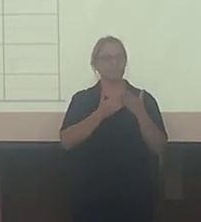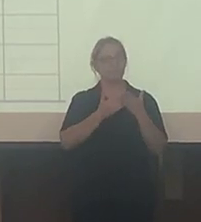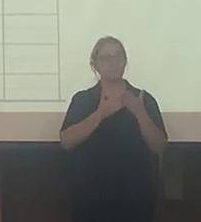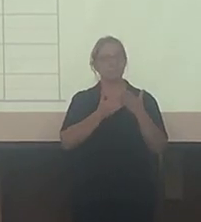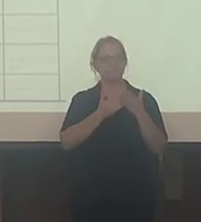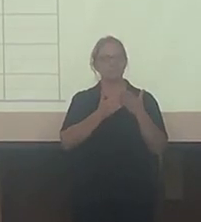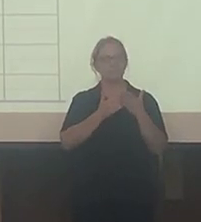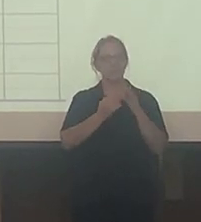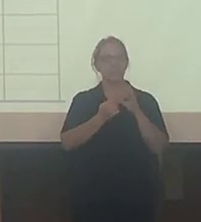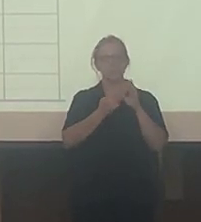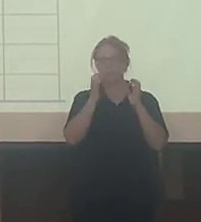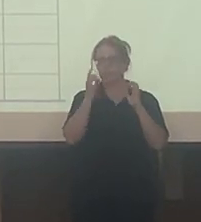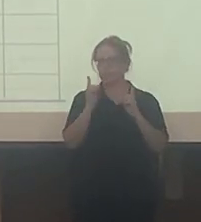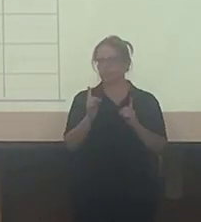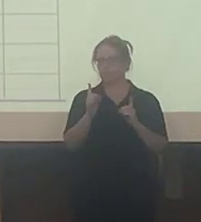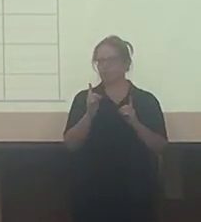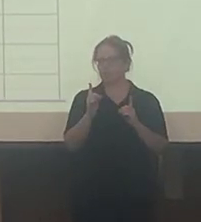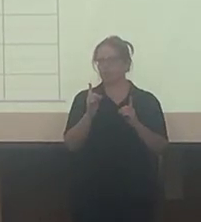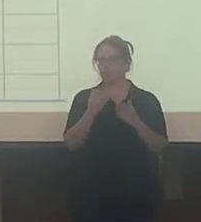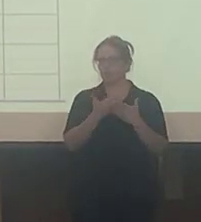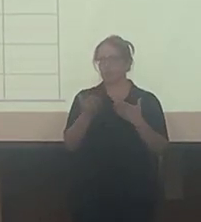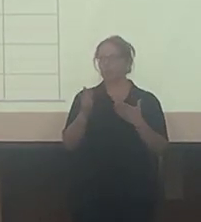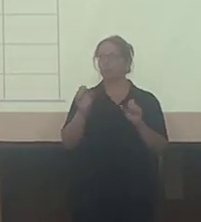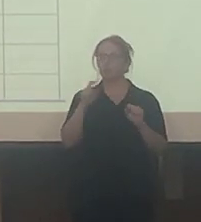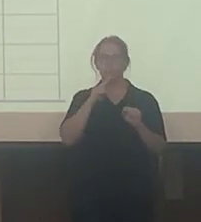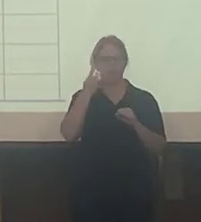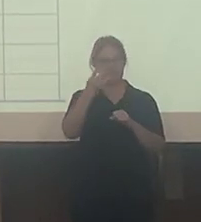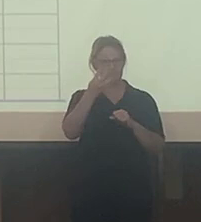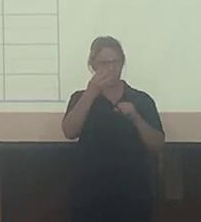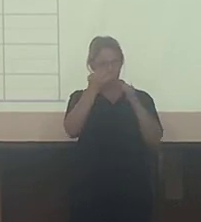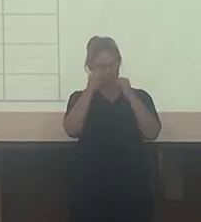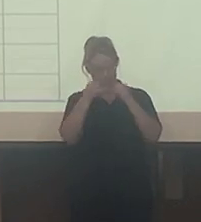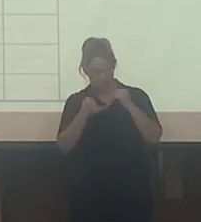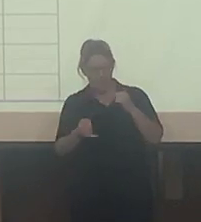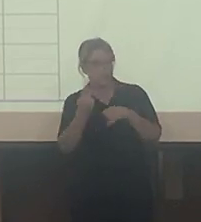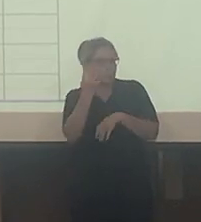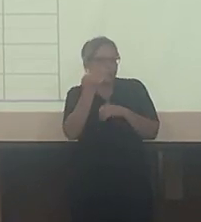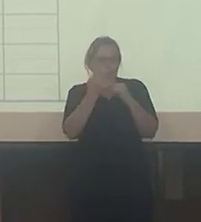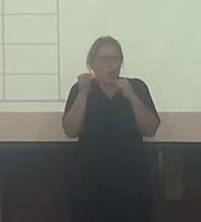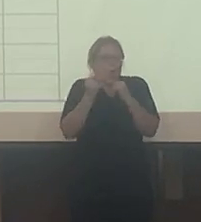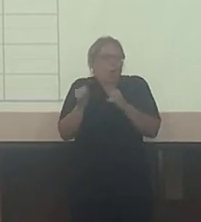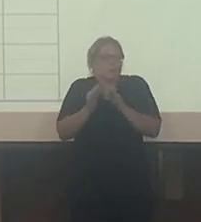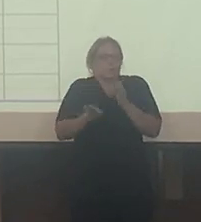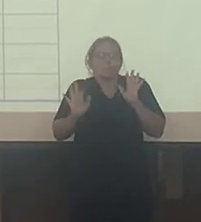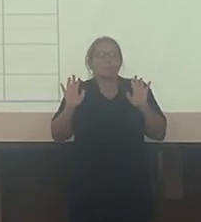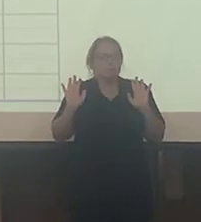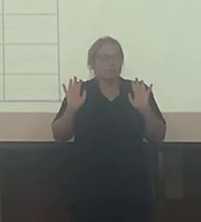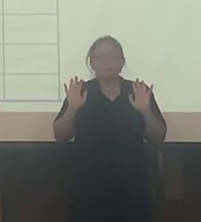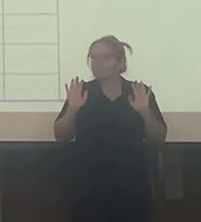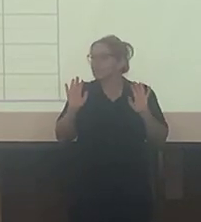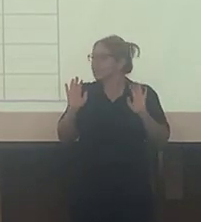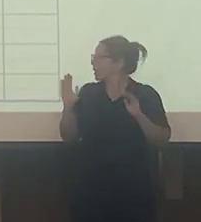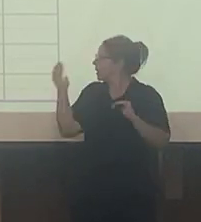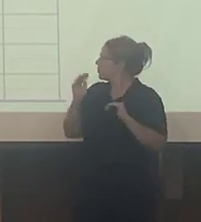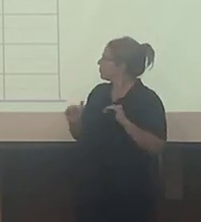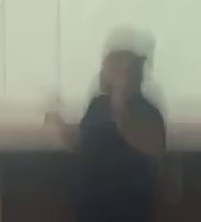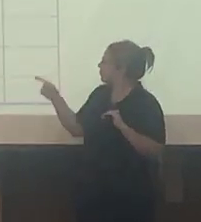the special education i think that could be four lines filled it could be two lines built and then are we going to do those services